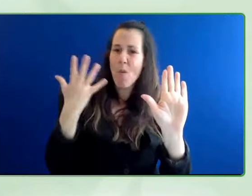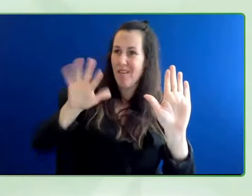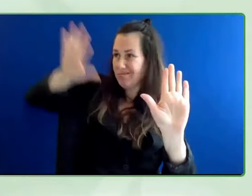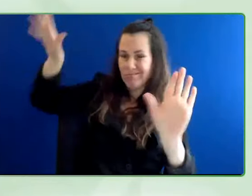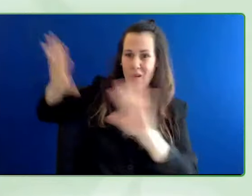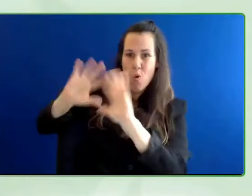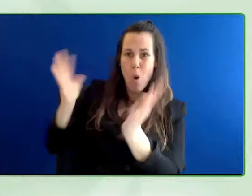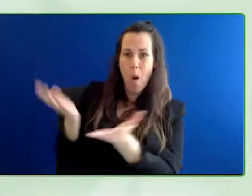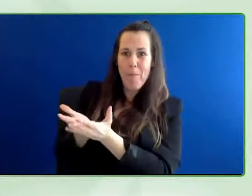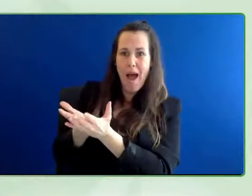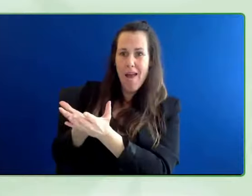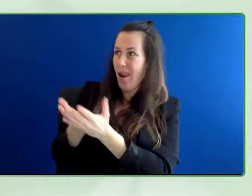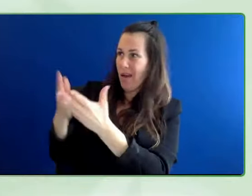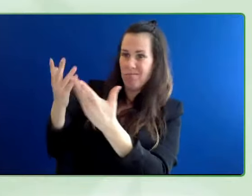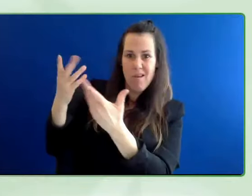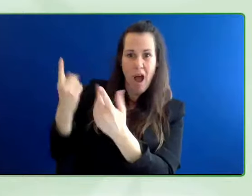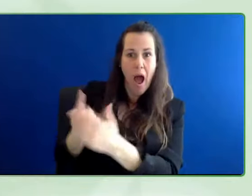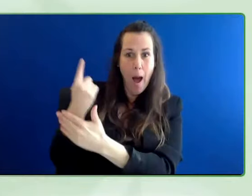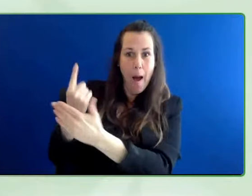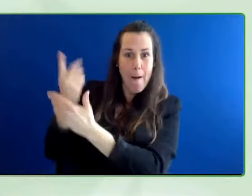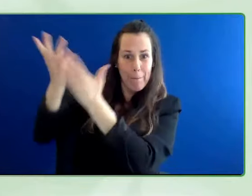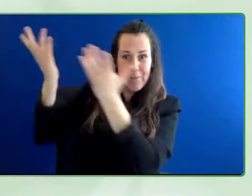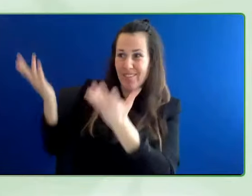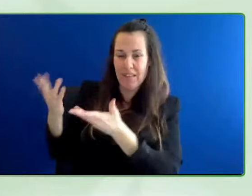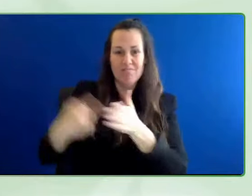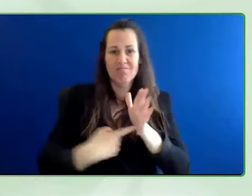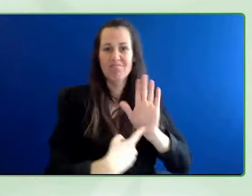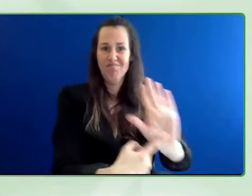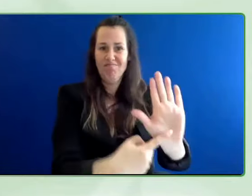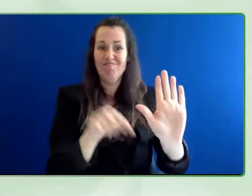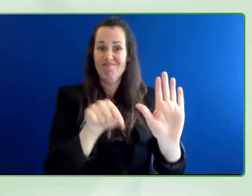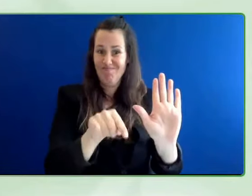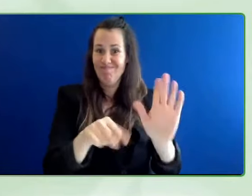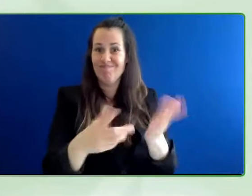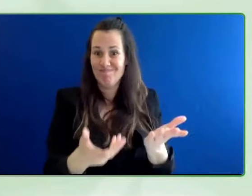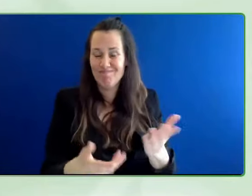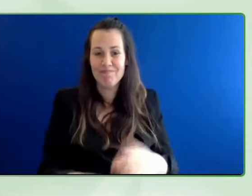Thank you for the question, and hi everyone.